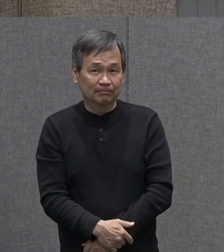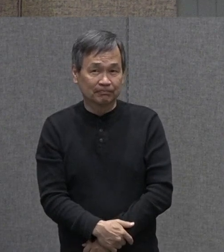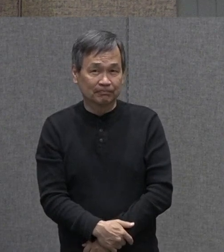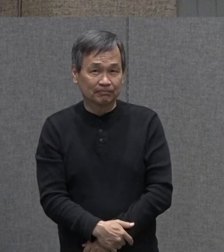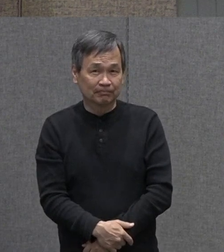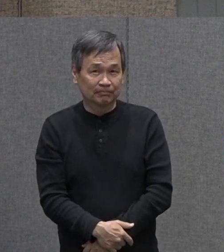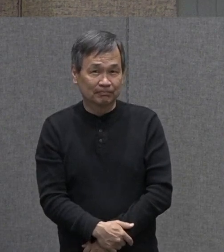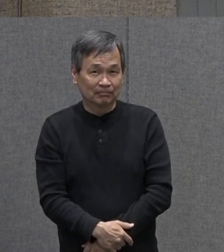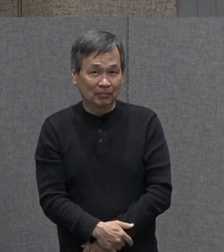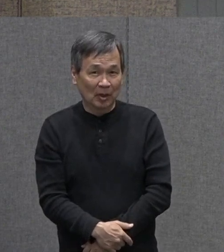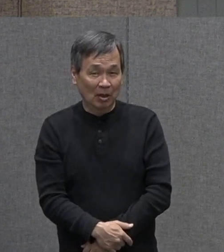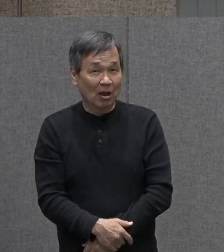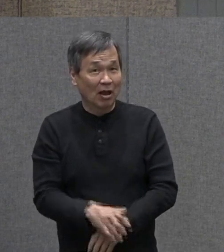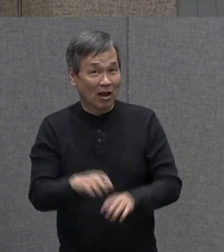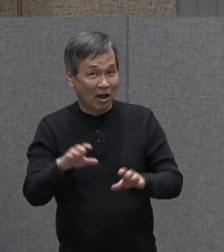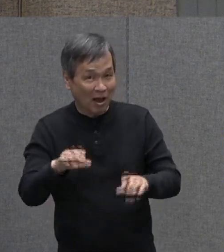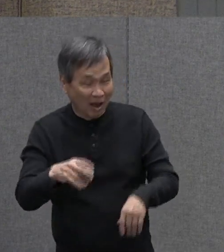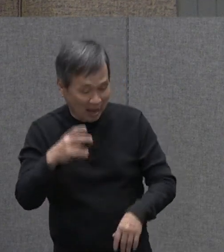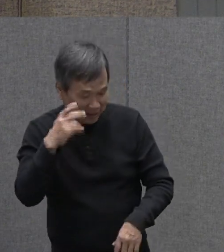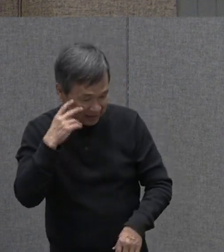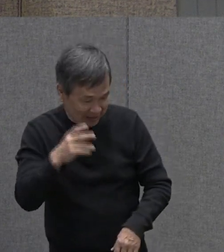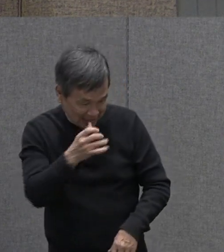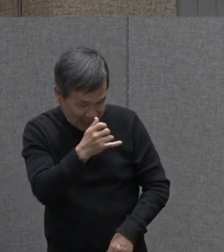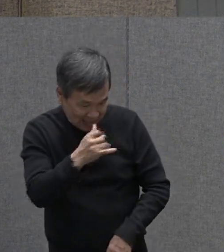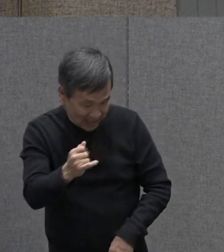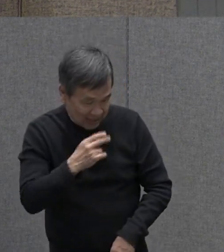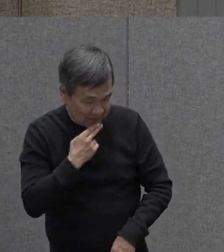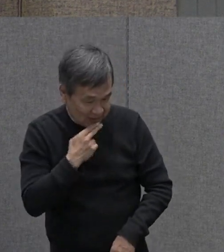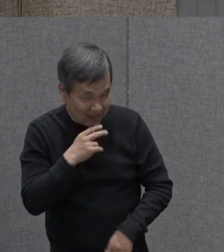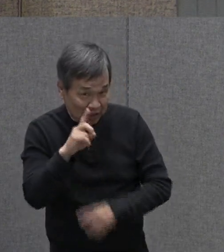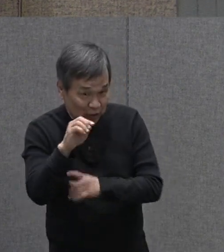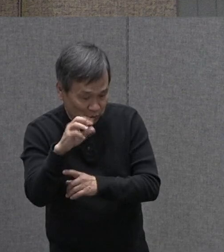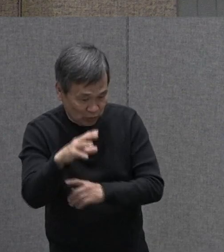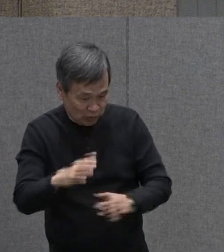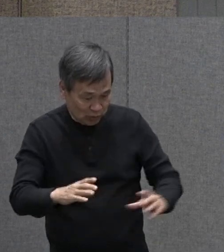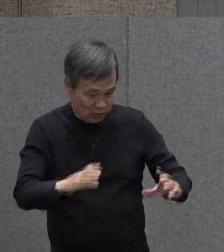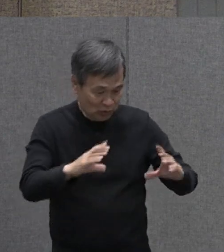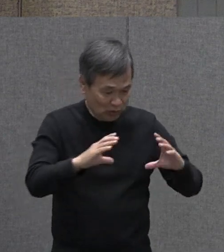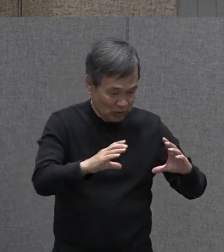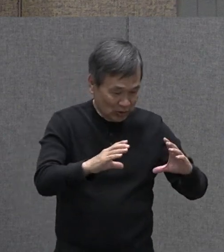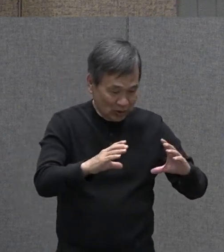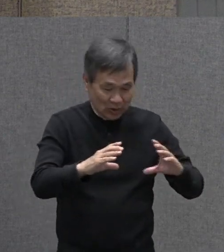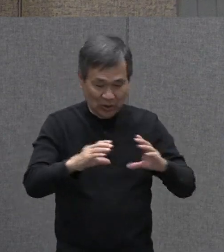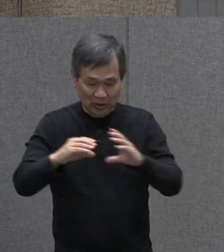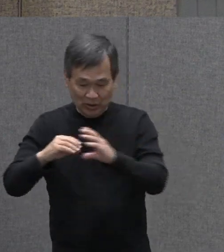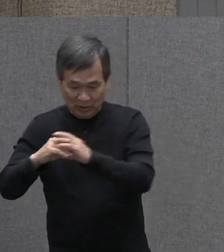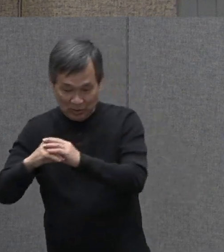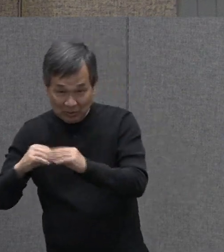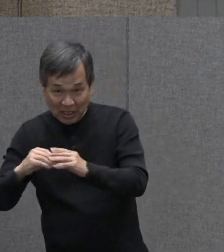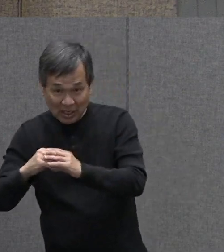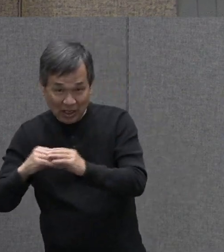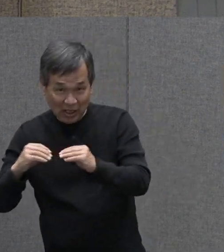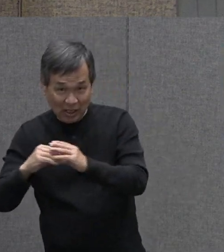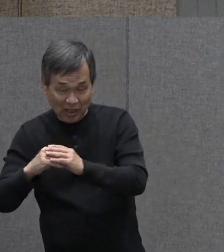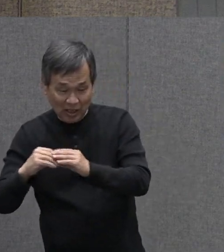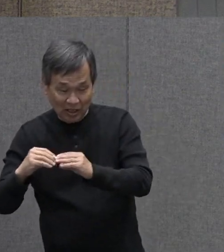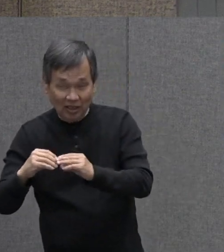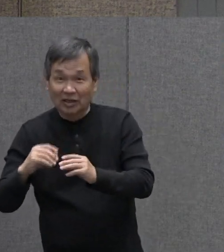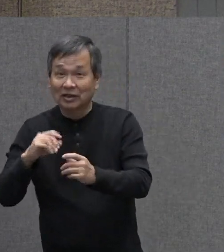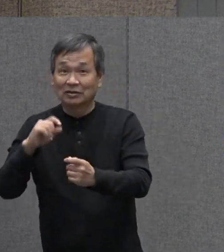I can see a yellow honeydew, and a green pear. Exactly.